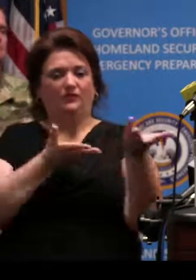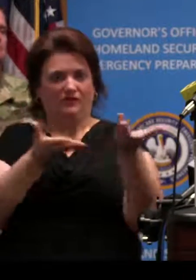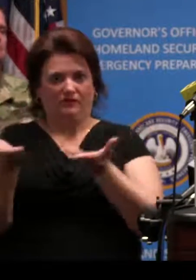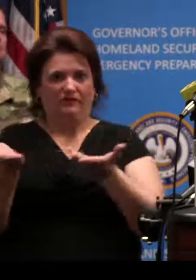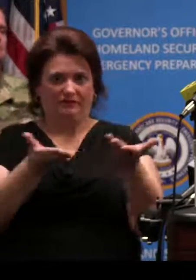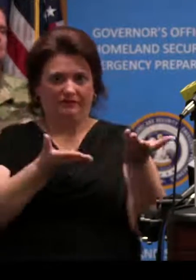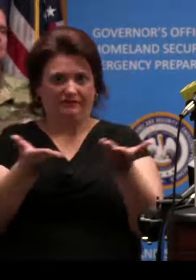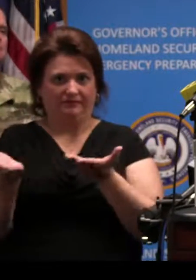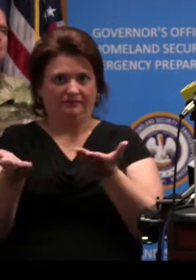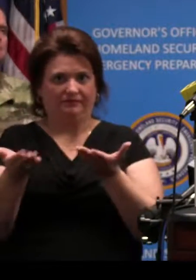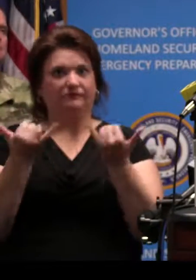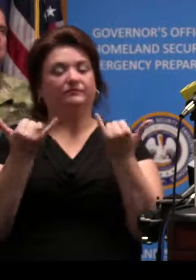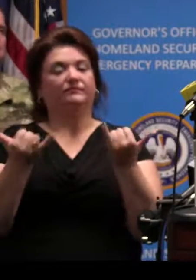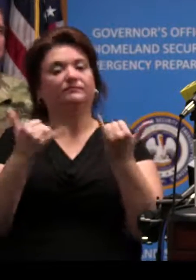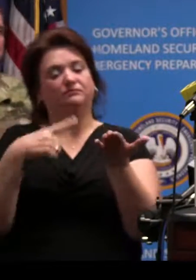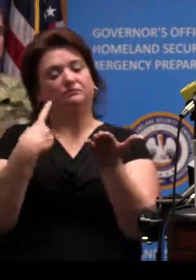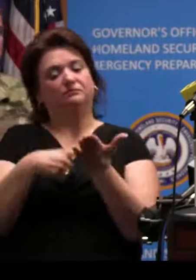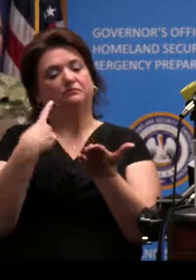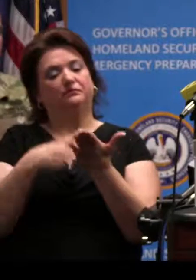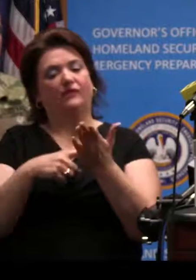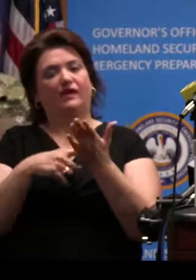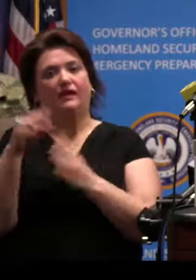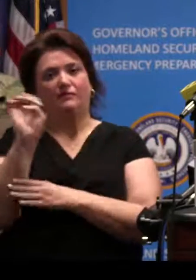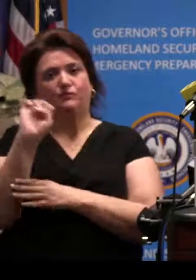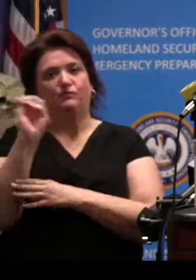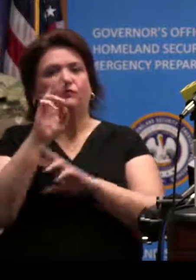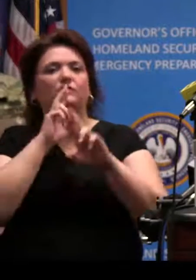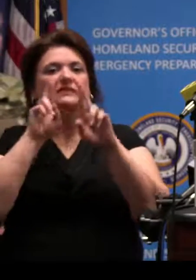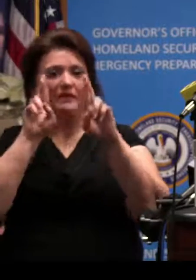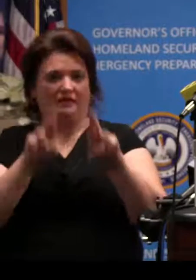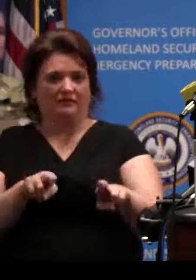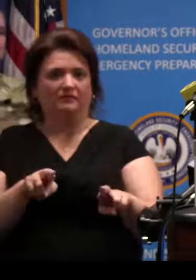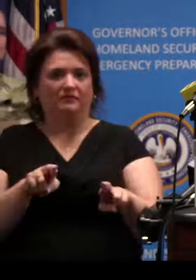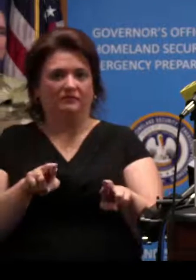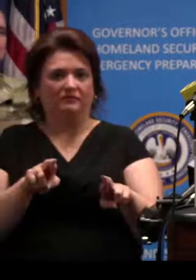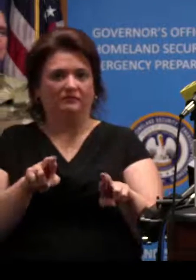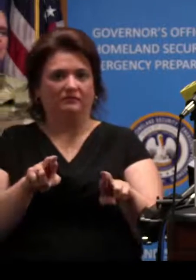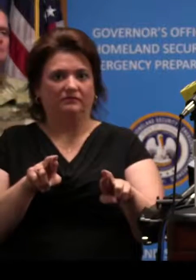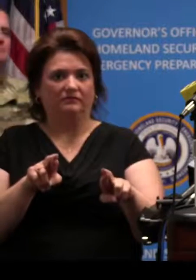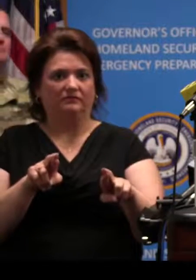we're here talking about emergency response and I can tell you that the